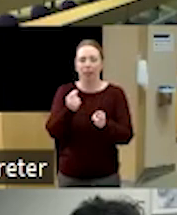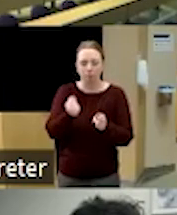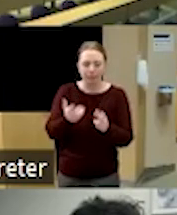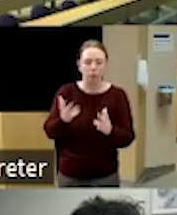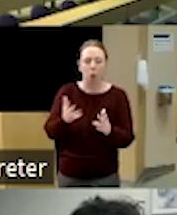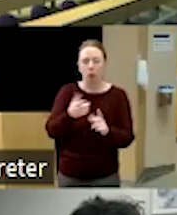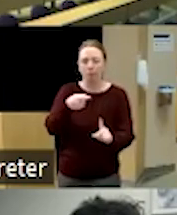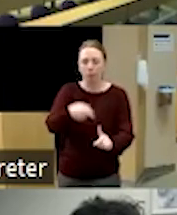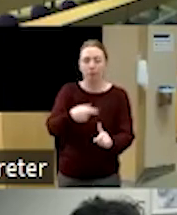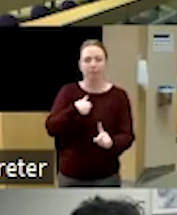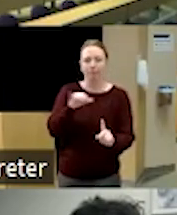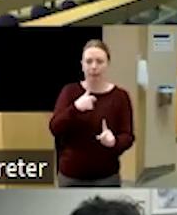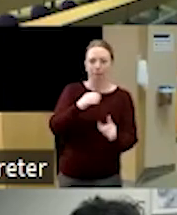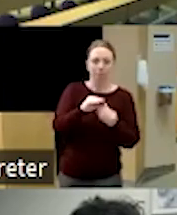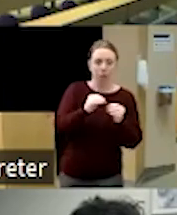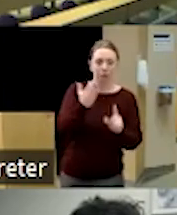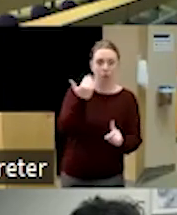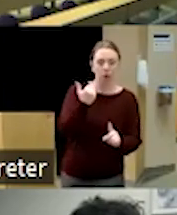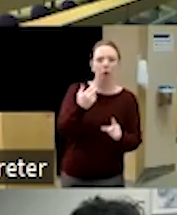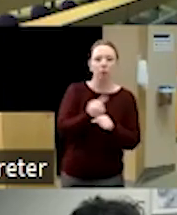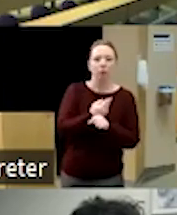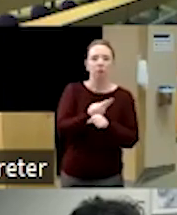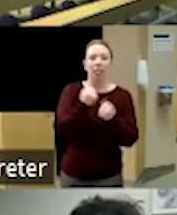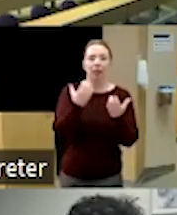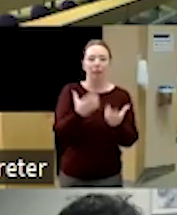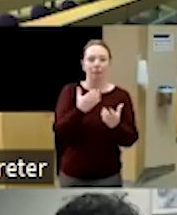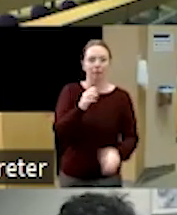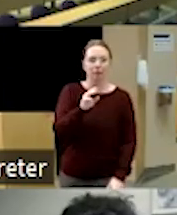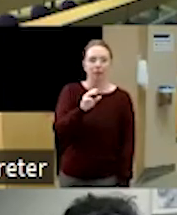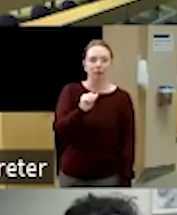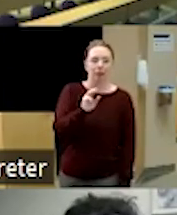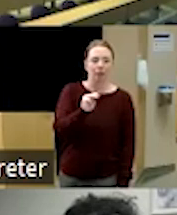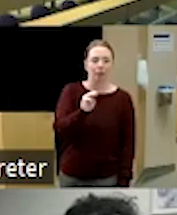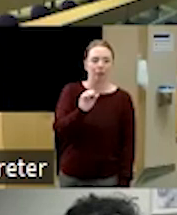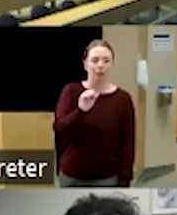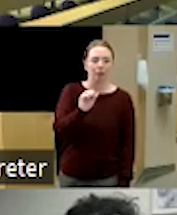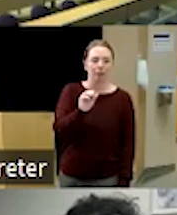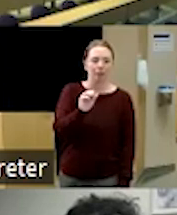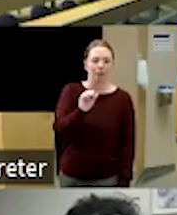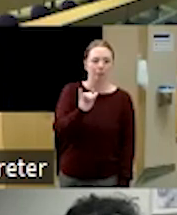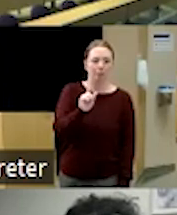before we used to use a lot of amitriptyline and what we've shown here so we analyzed all